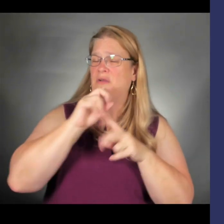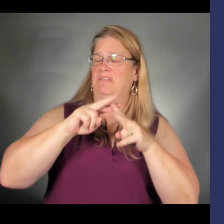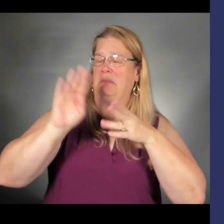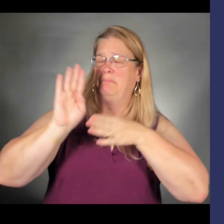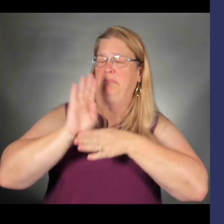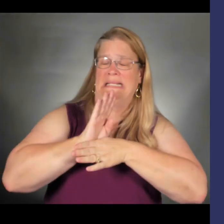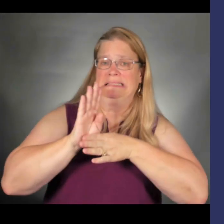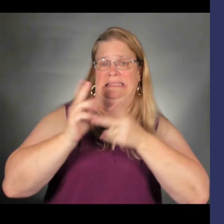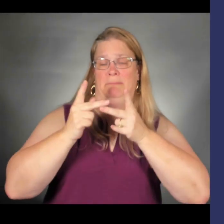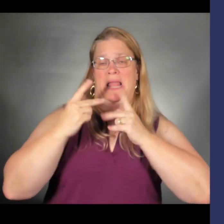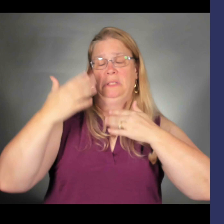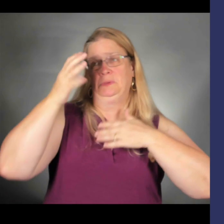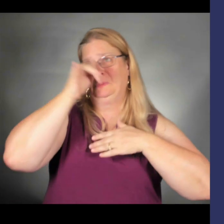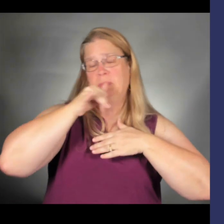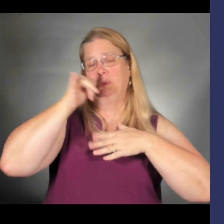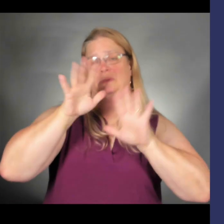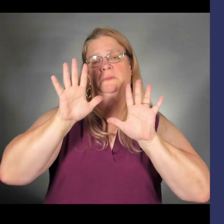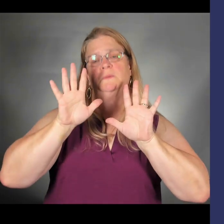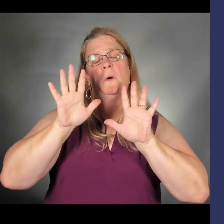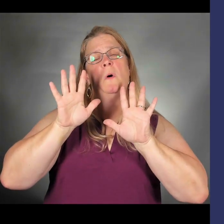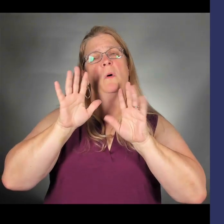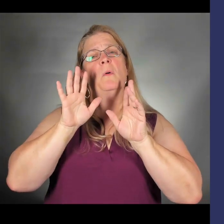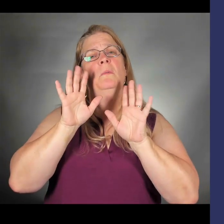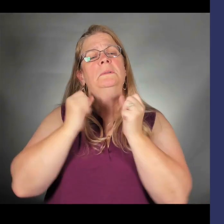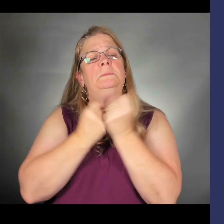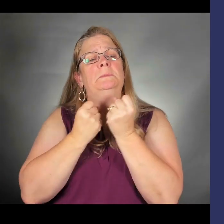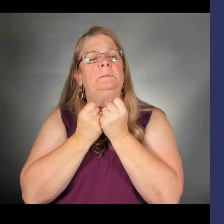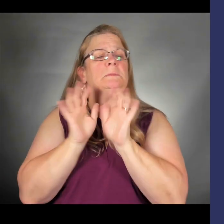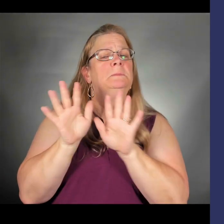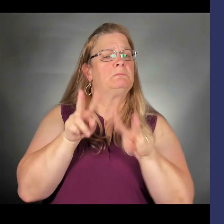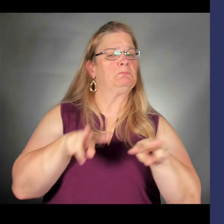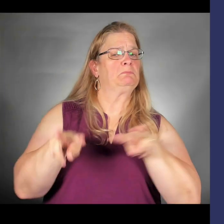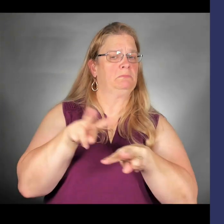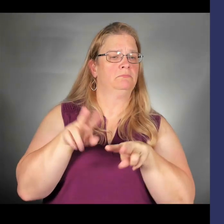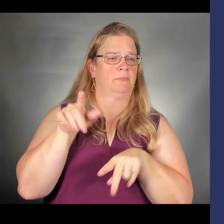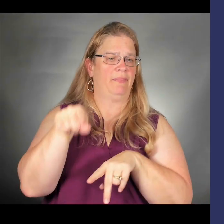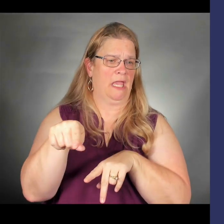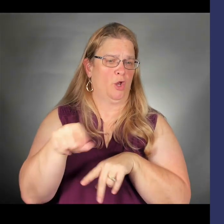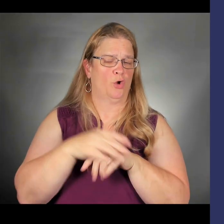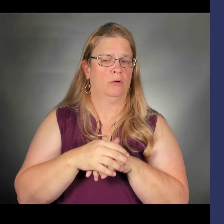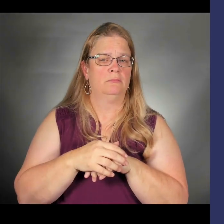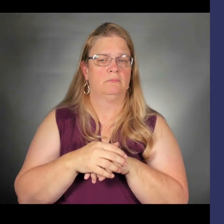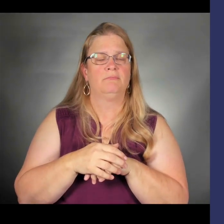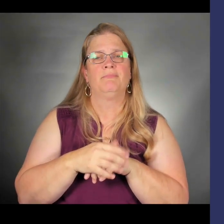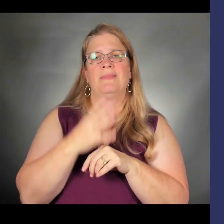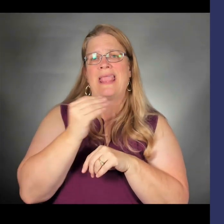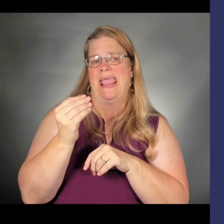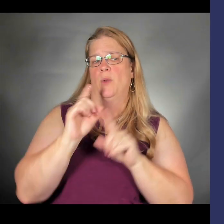Students should also be monitored in the cafeteria. I know that time of day is very busy, but they need to have support,